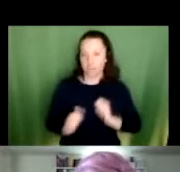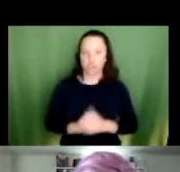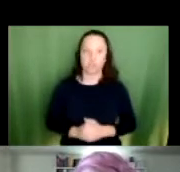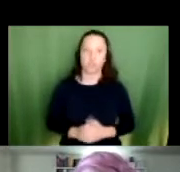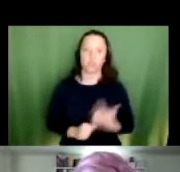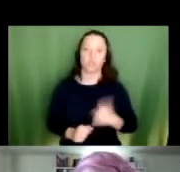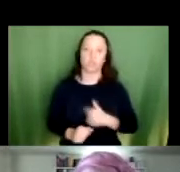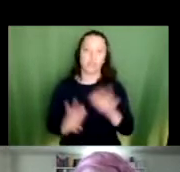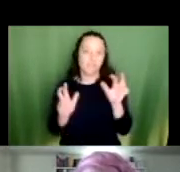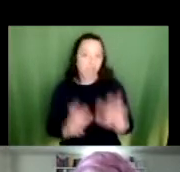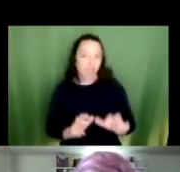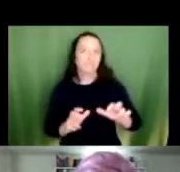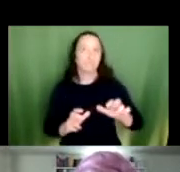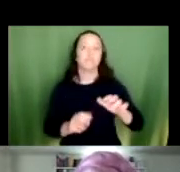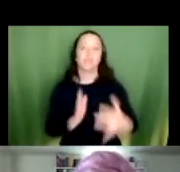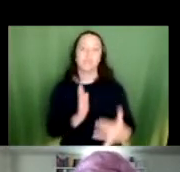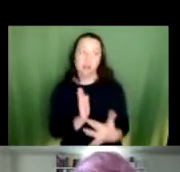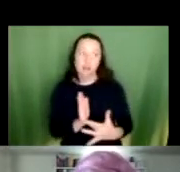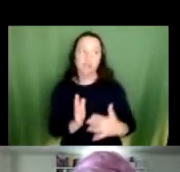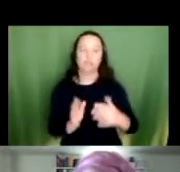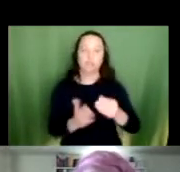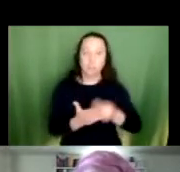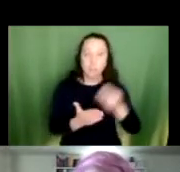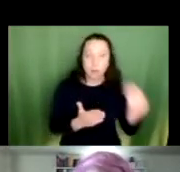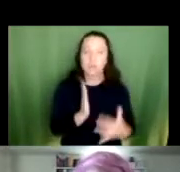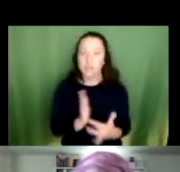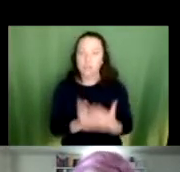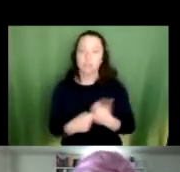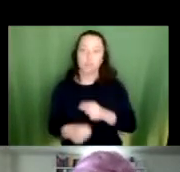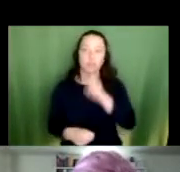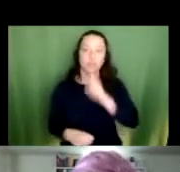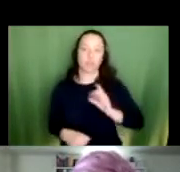to ensure shows were high quality and accessible to audiences at home.